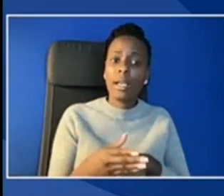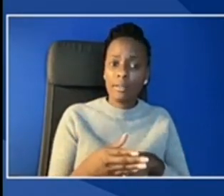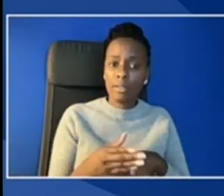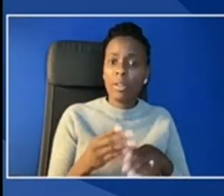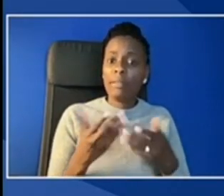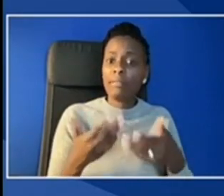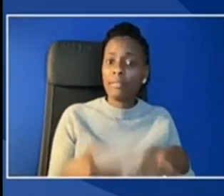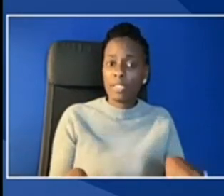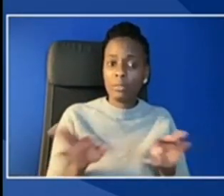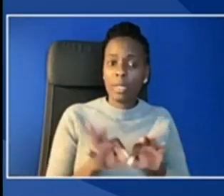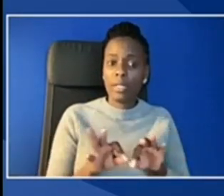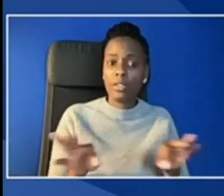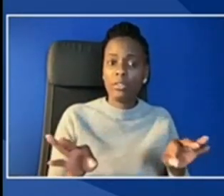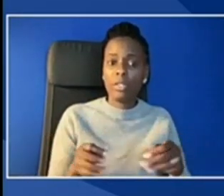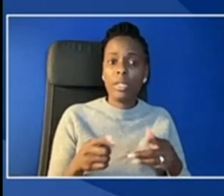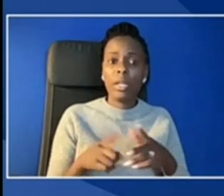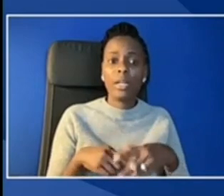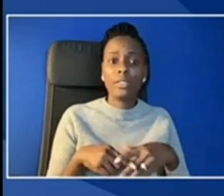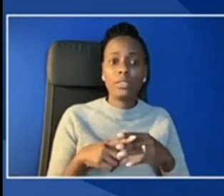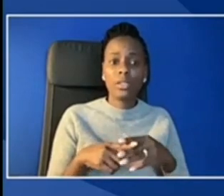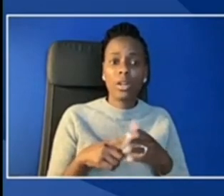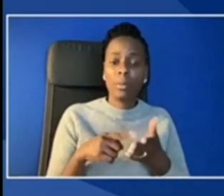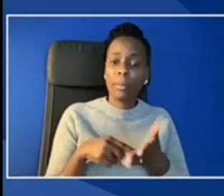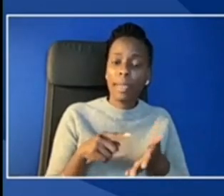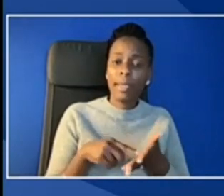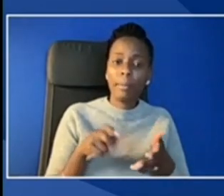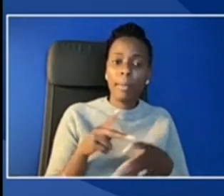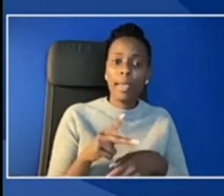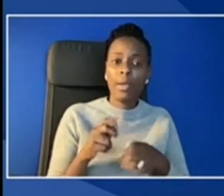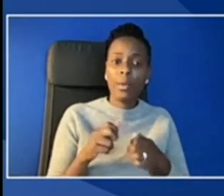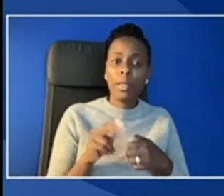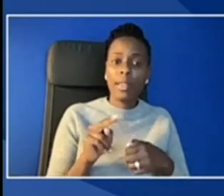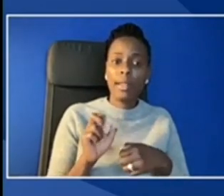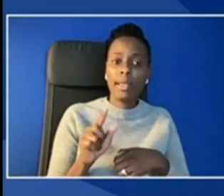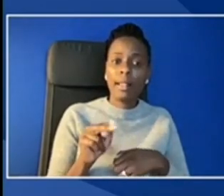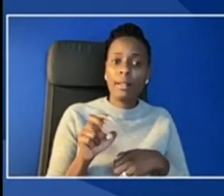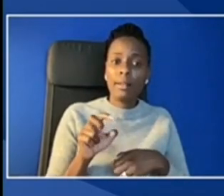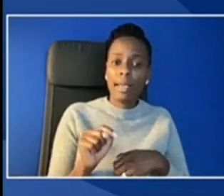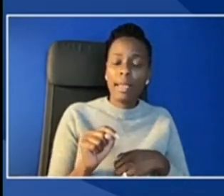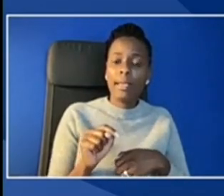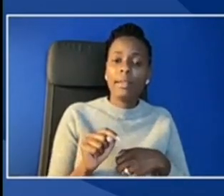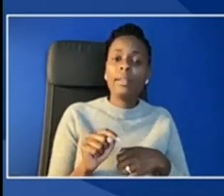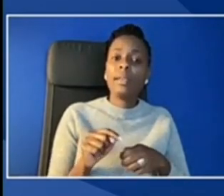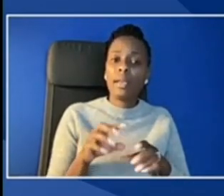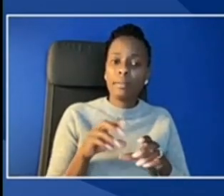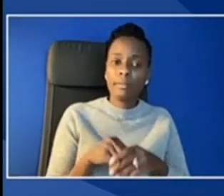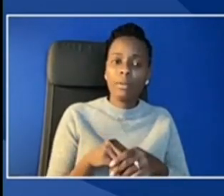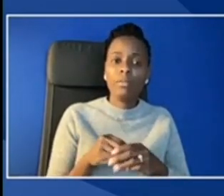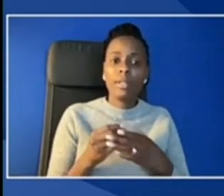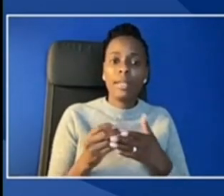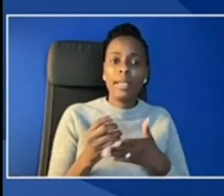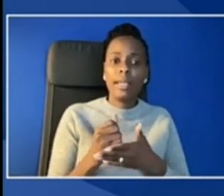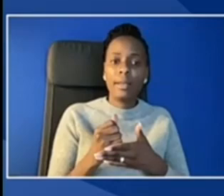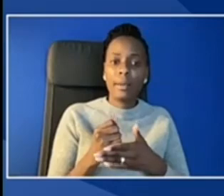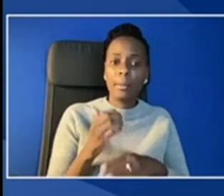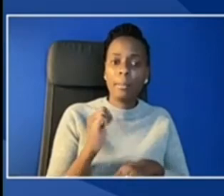with Nelnet as my service provider and enrolled in an Income Based Repayment Plan . Then, after three years of sending